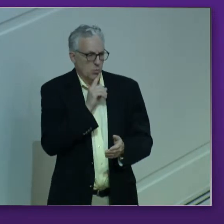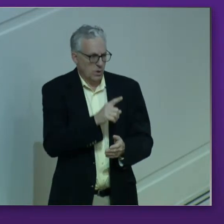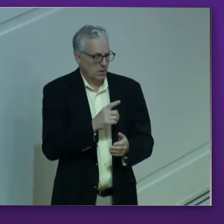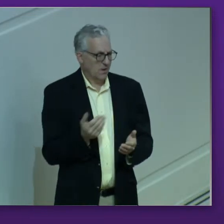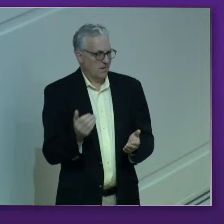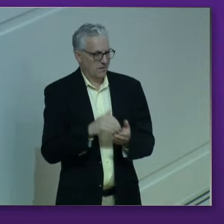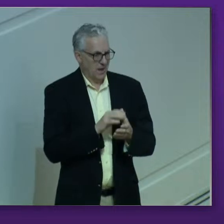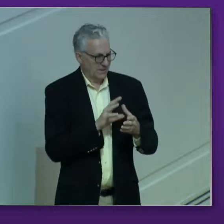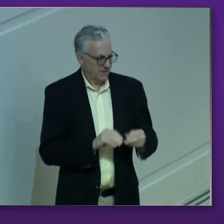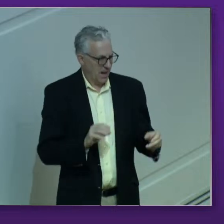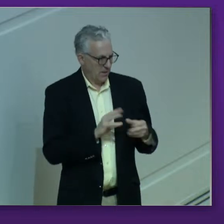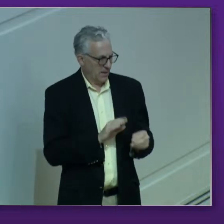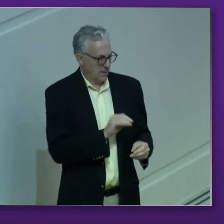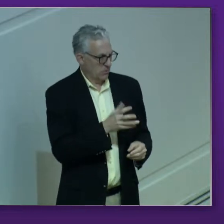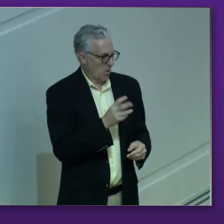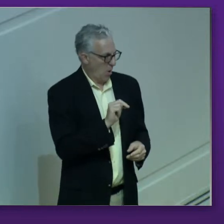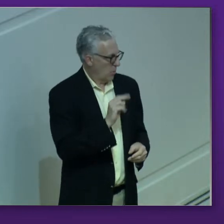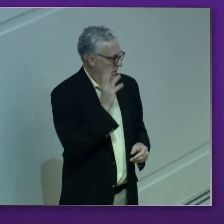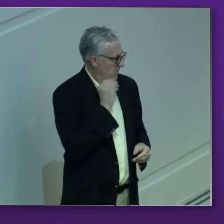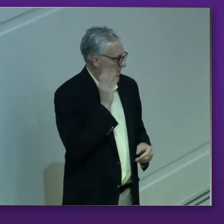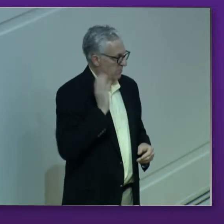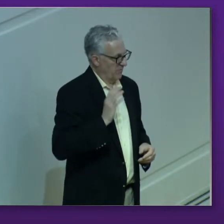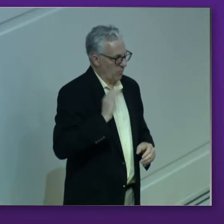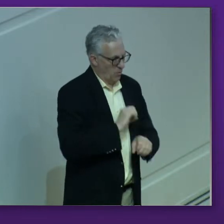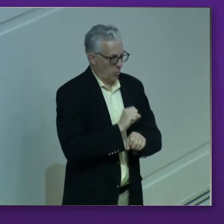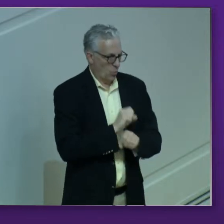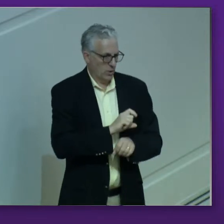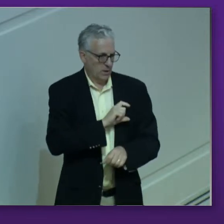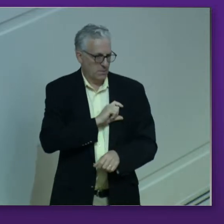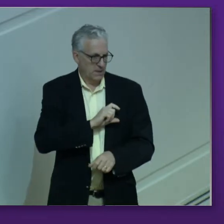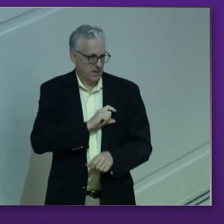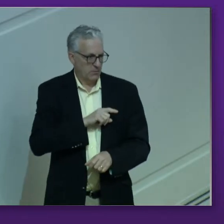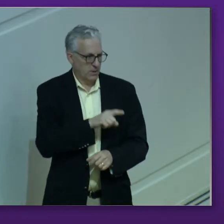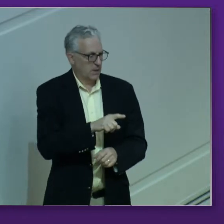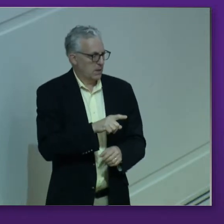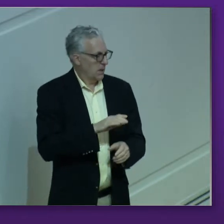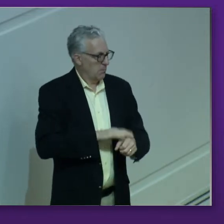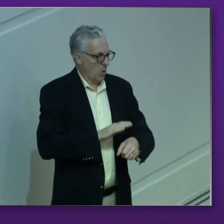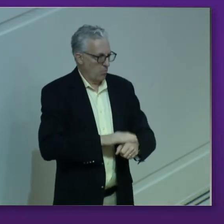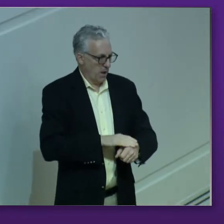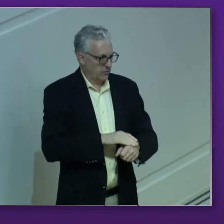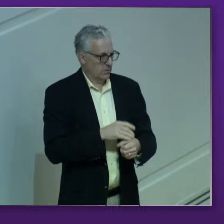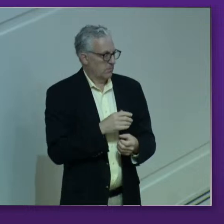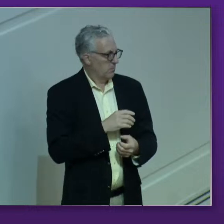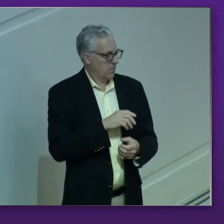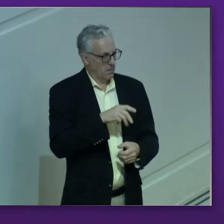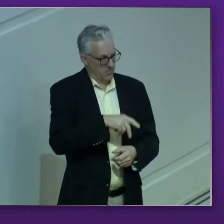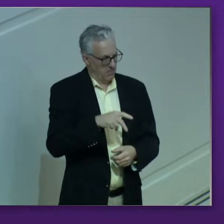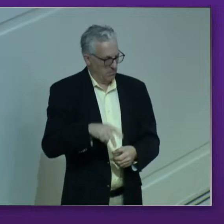RESPECTED BY HIS COLLEAGUES AND HIS STUDENTS FOR HIS ABILITY TO CONNECT LEARNING IN HIS CLASSROOM TO PRACTICAL